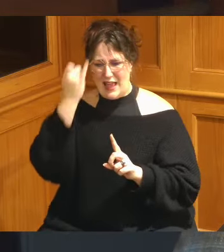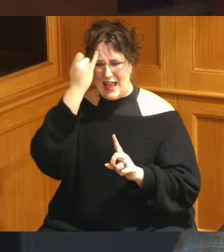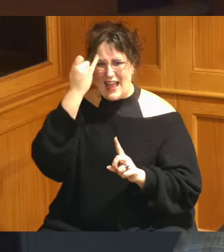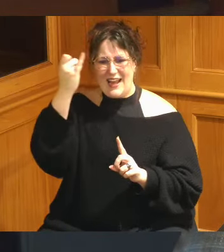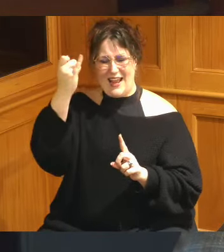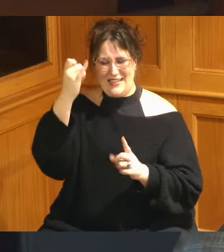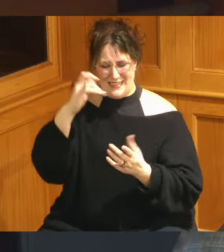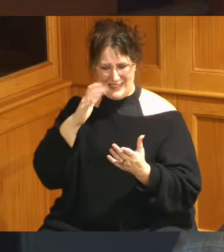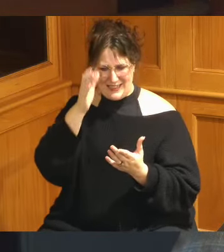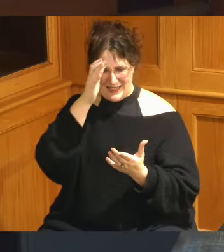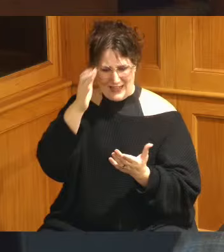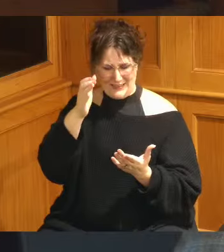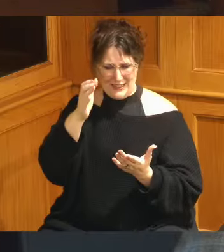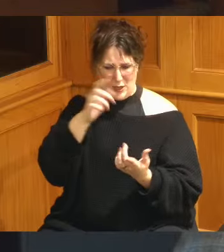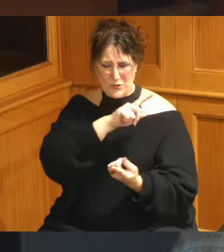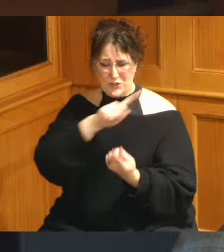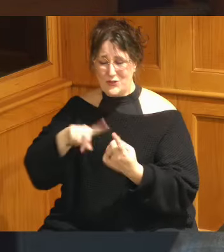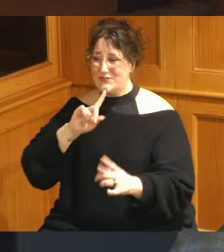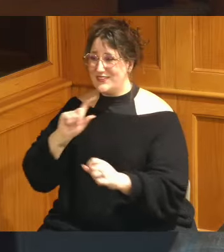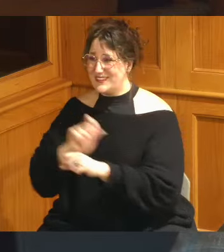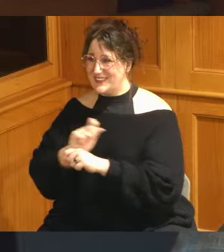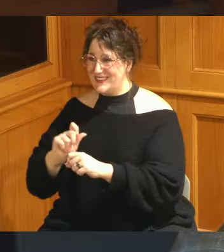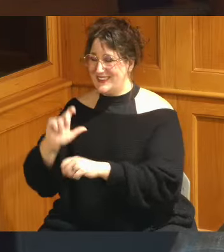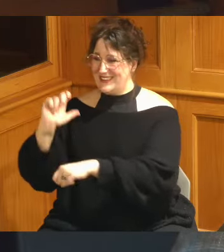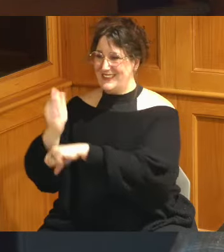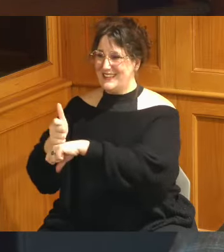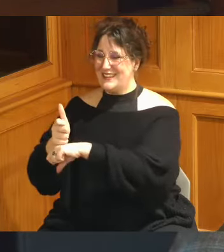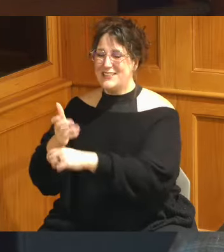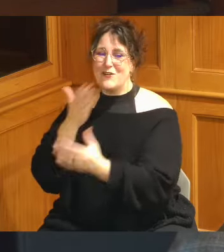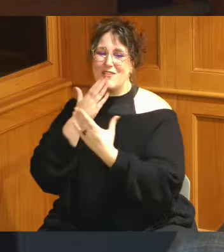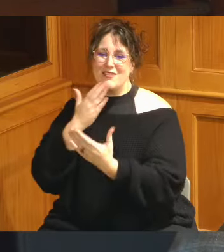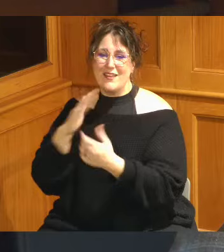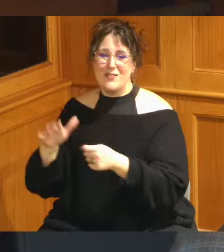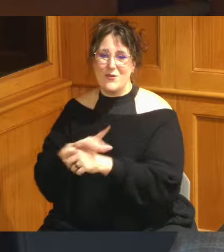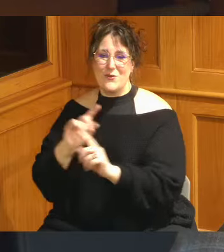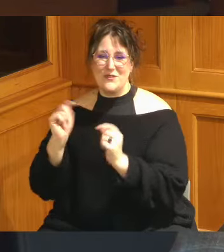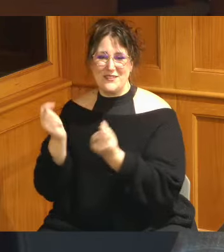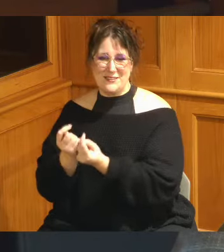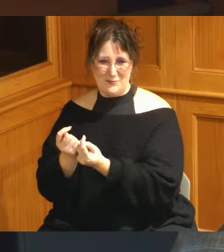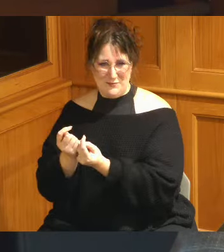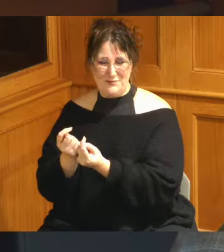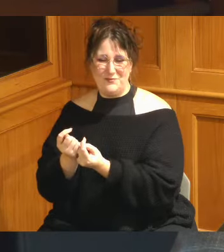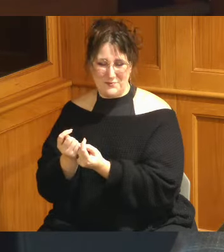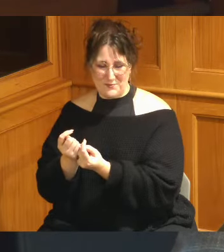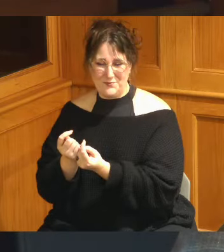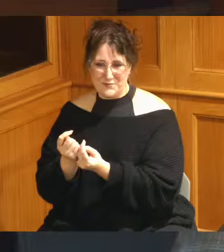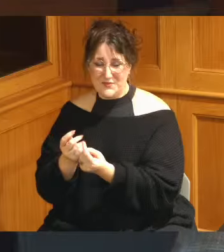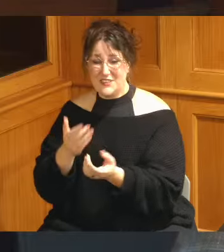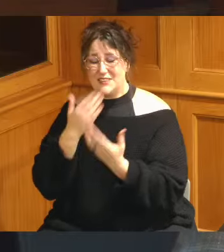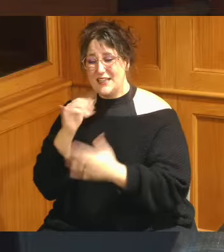a concept to actual reality. So want to thank all of them and thank Administrator Aluotto and his